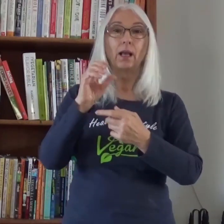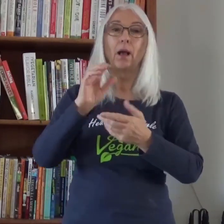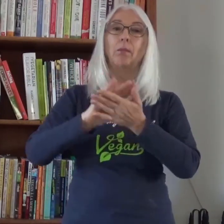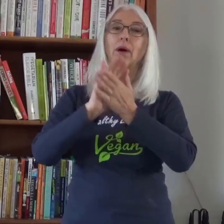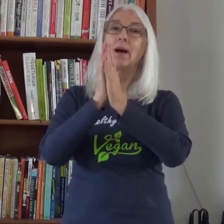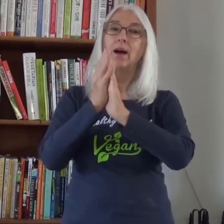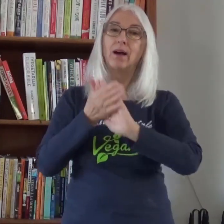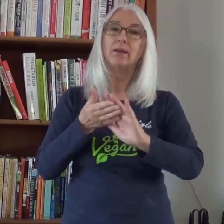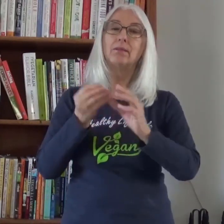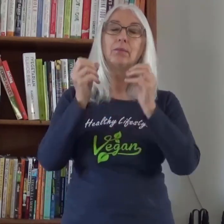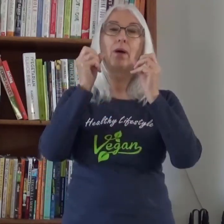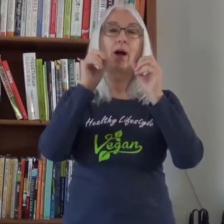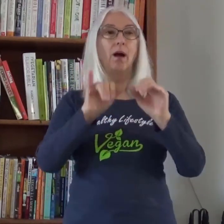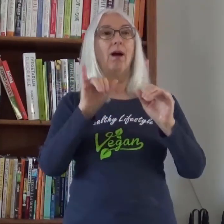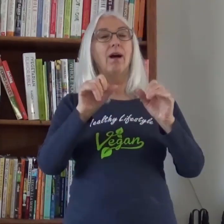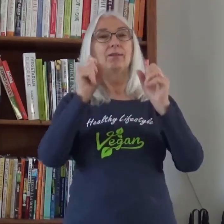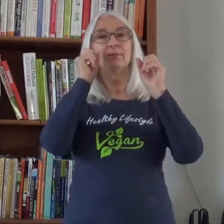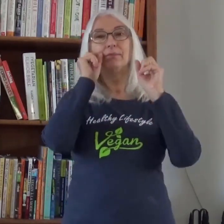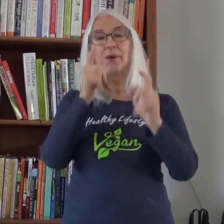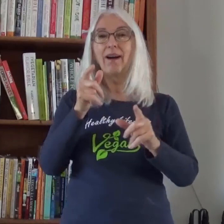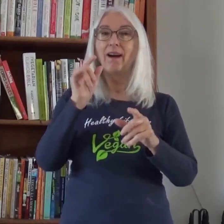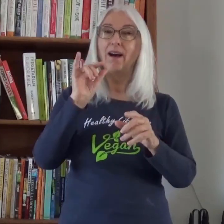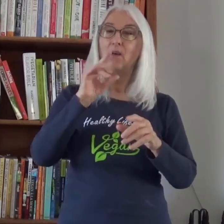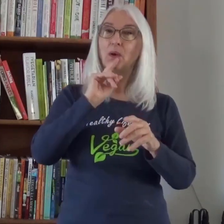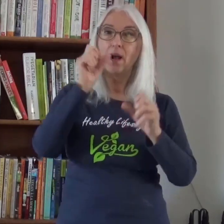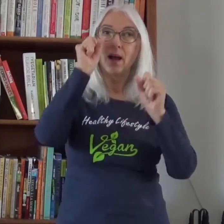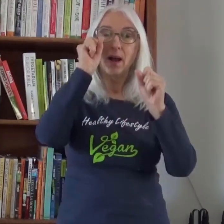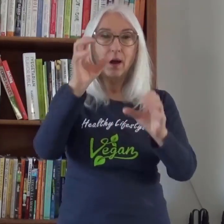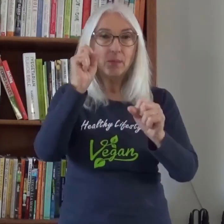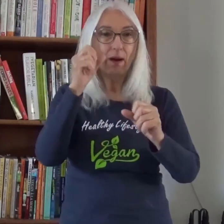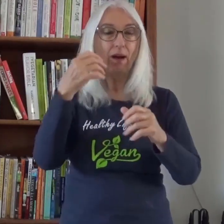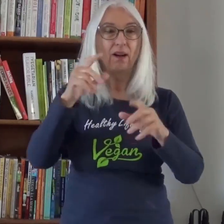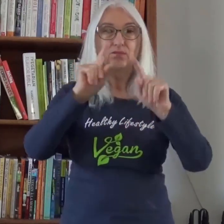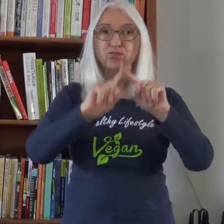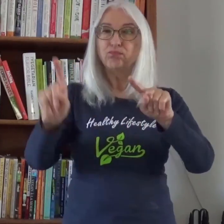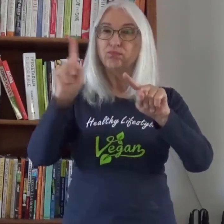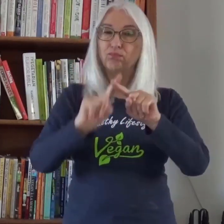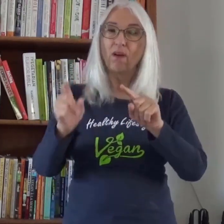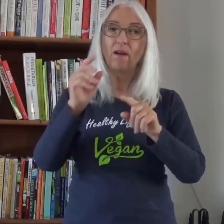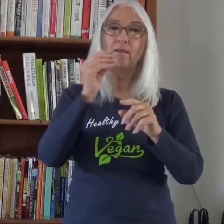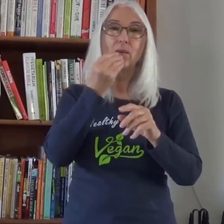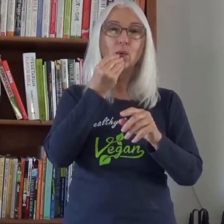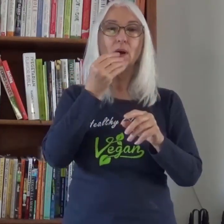And become astounded by the amazing variety of foods